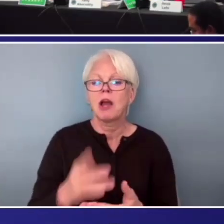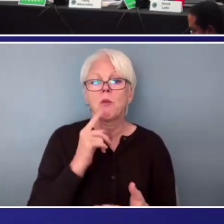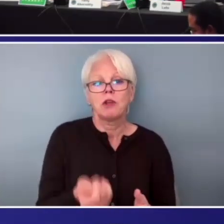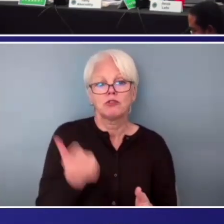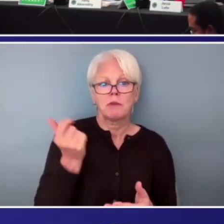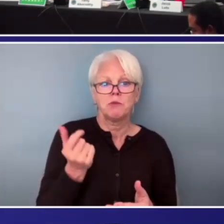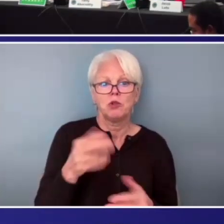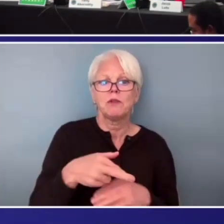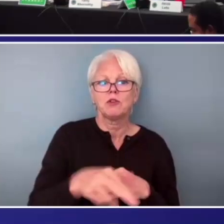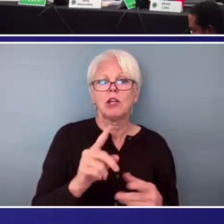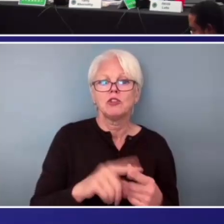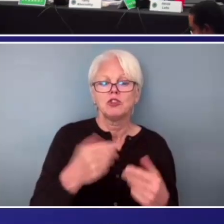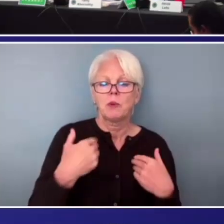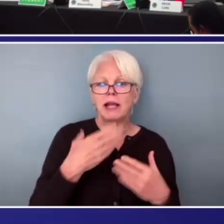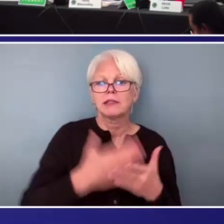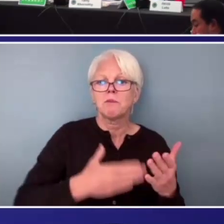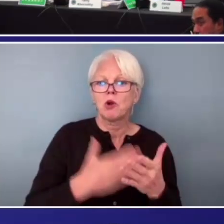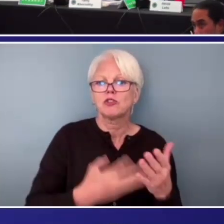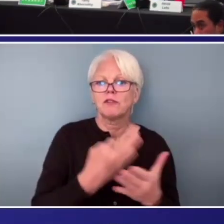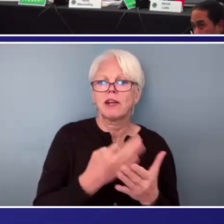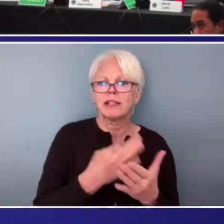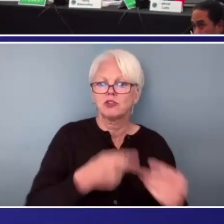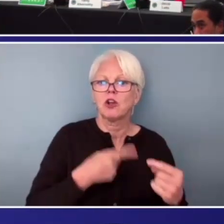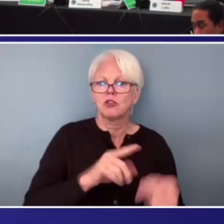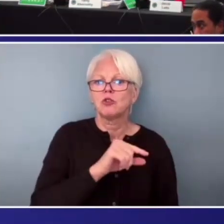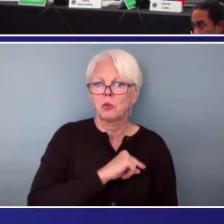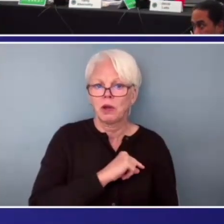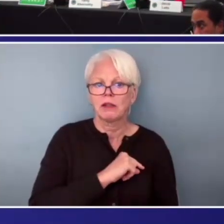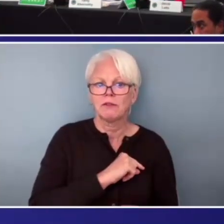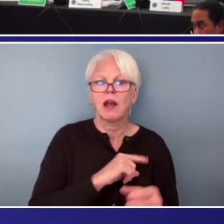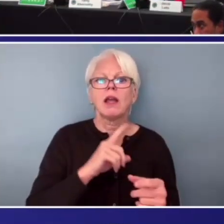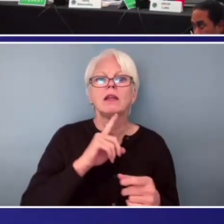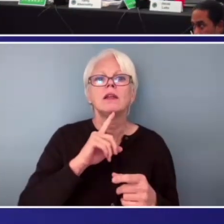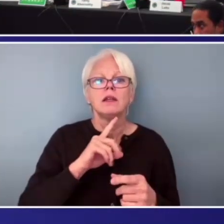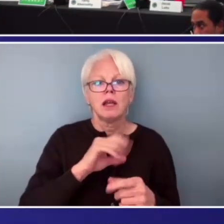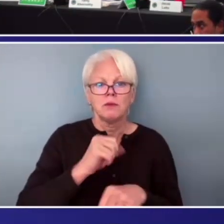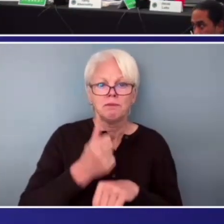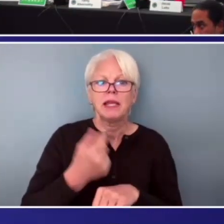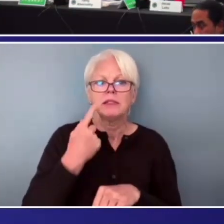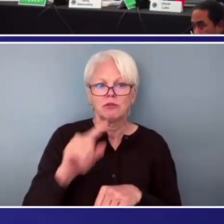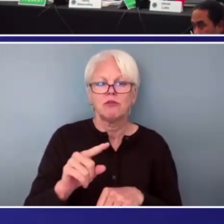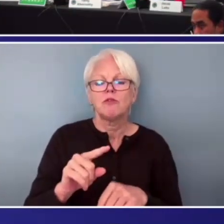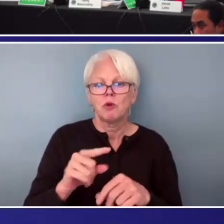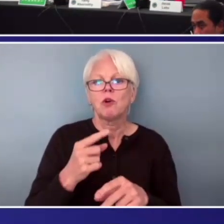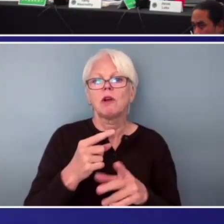partial financial hardship to qualify for the Income Based Repayment Plan for the year, the borrower elects the,